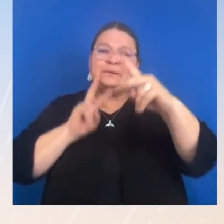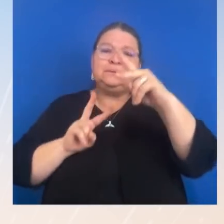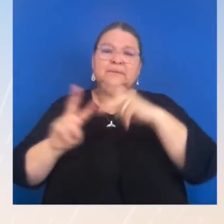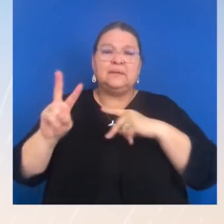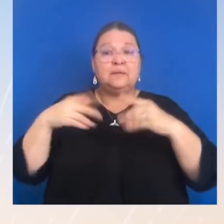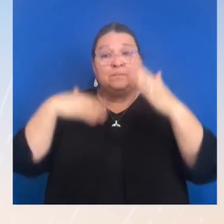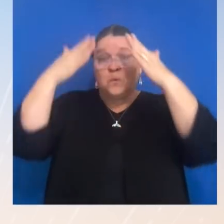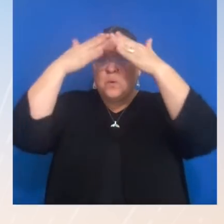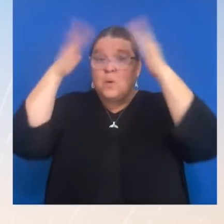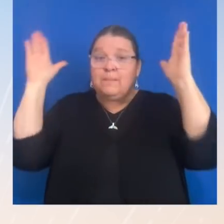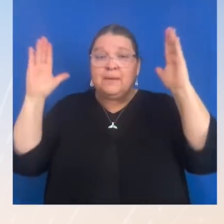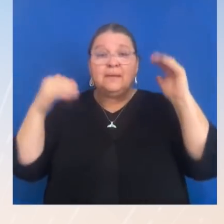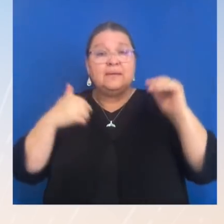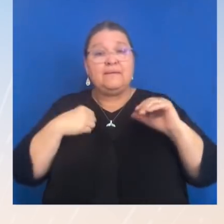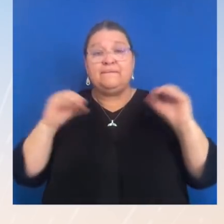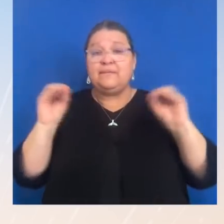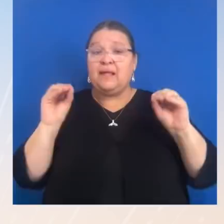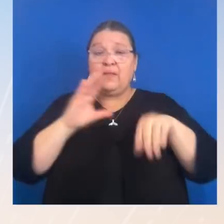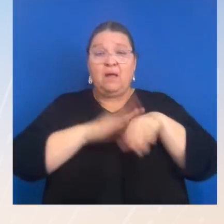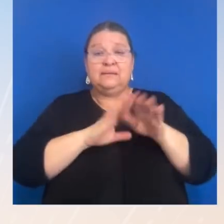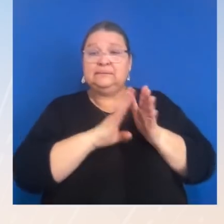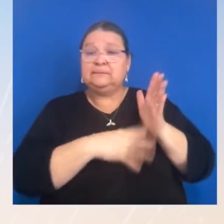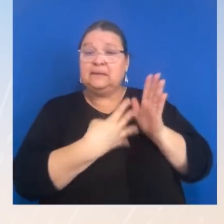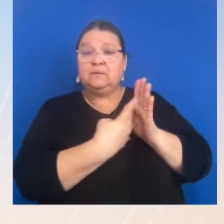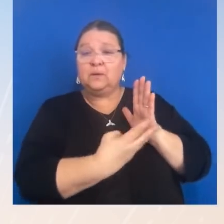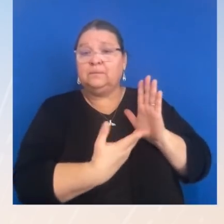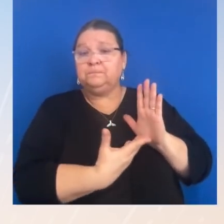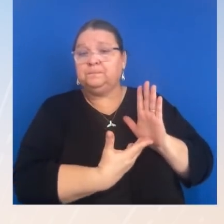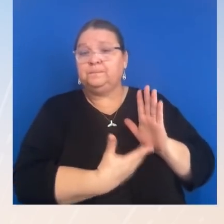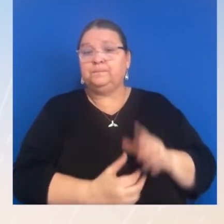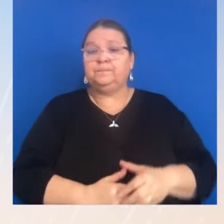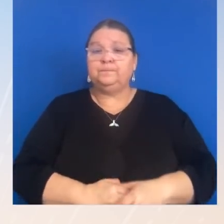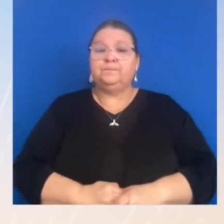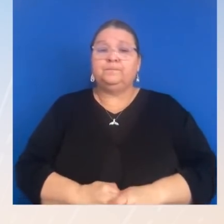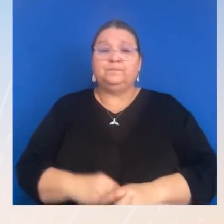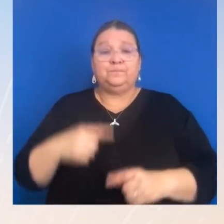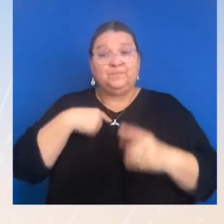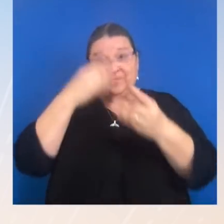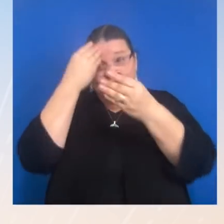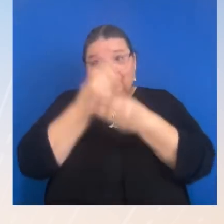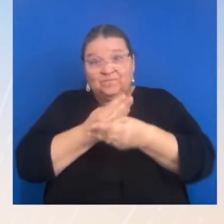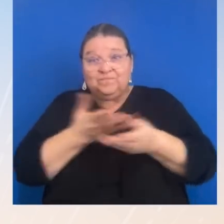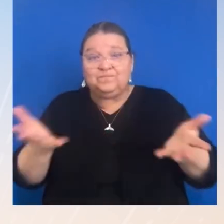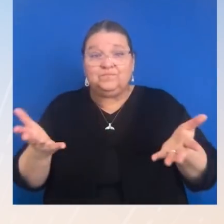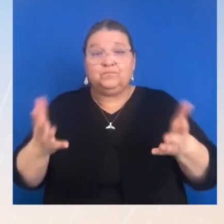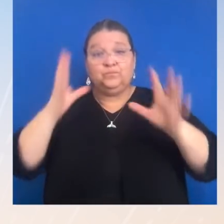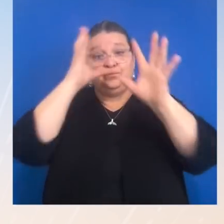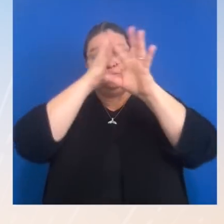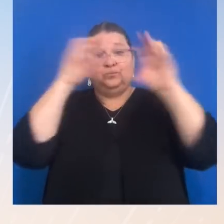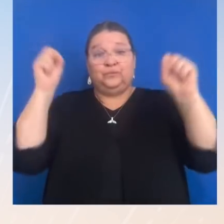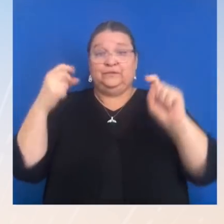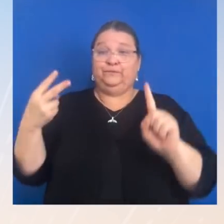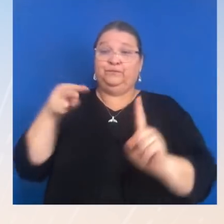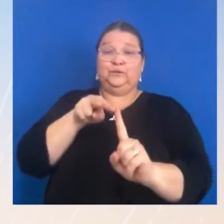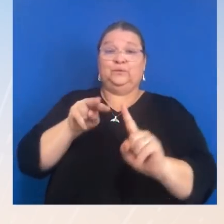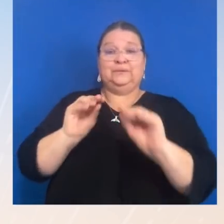But I will tell you that the President has been clear that he believes they have the tools they need --